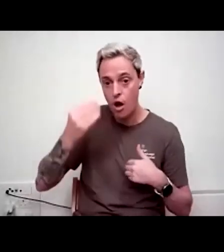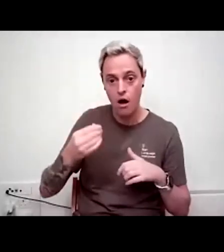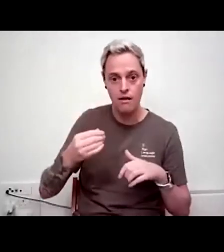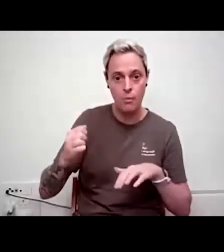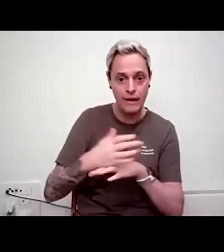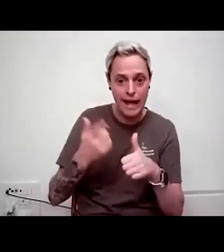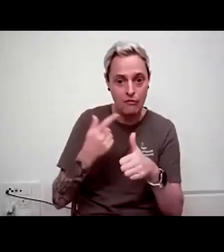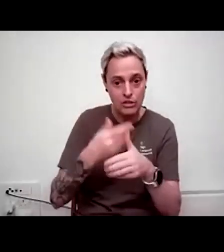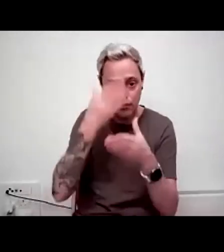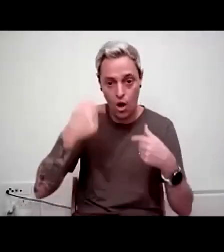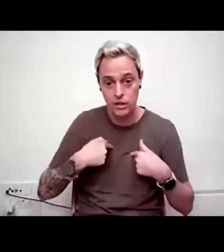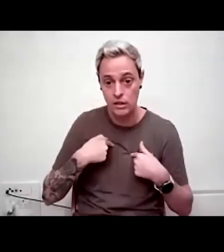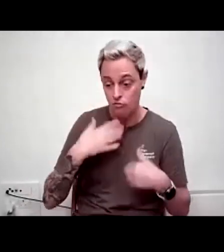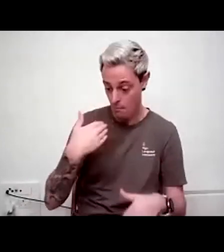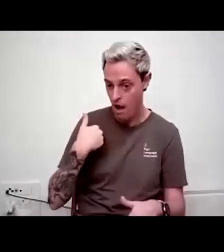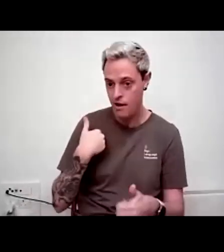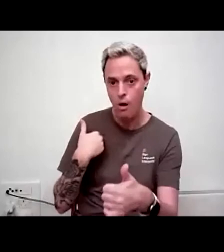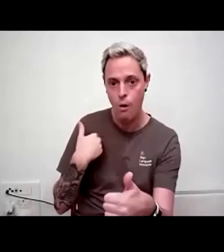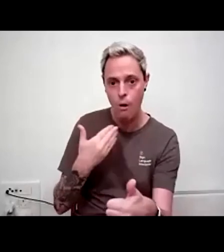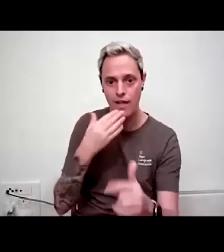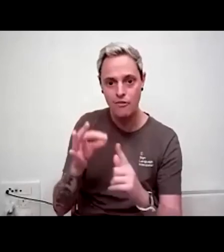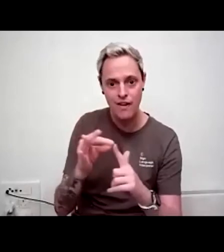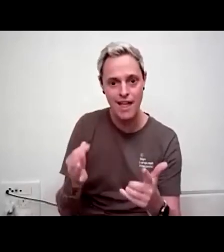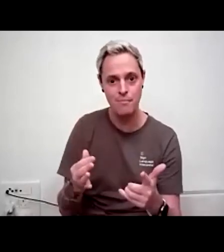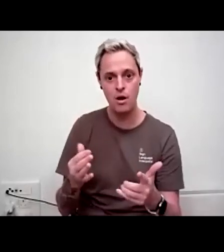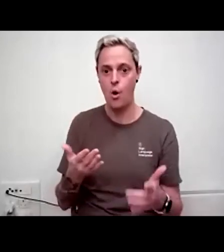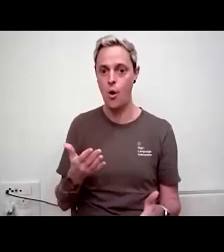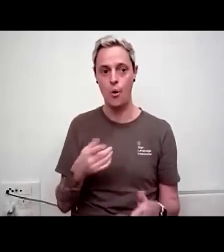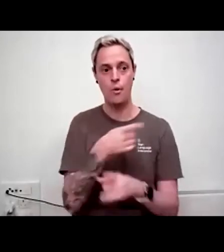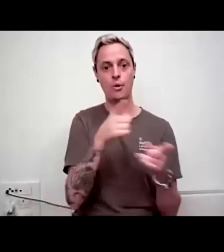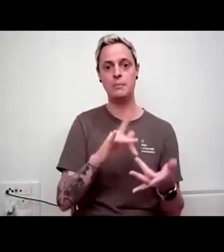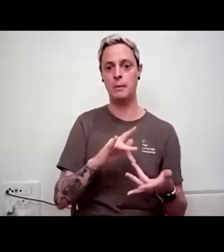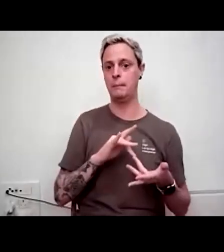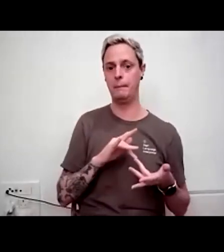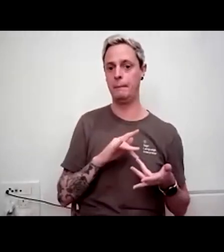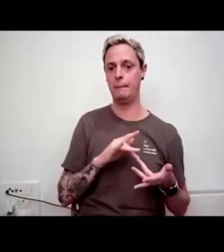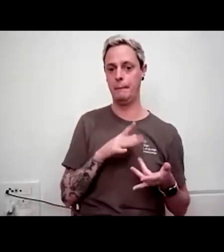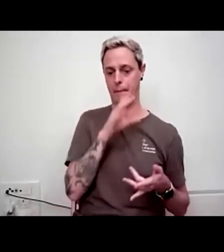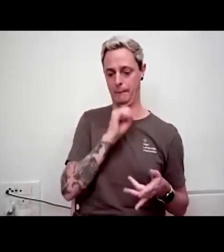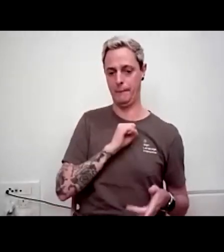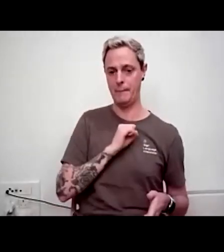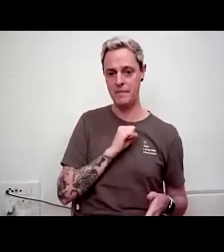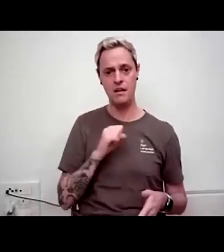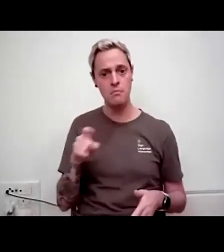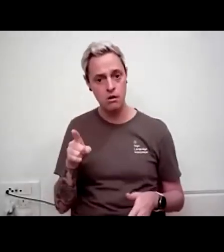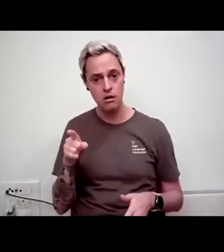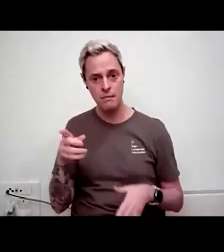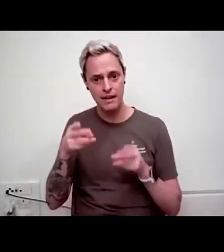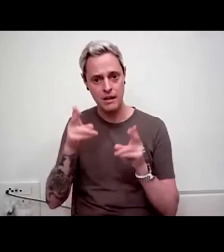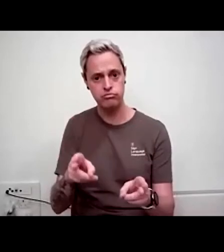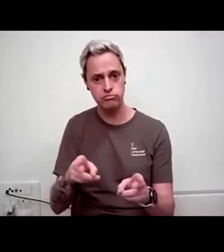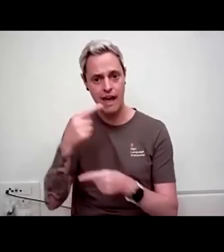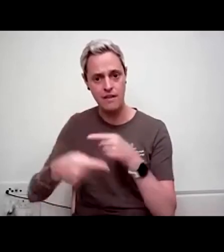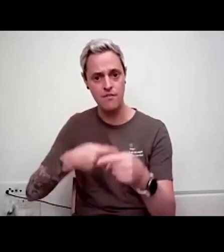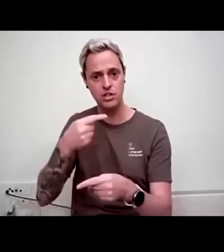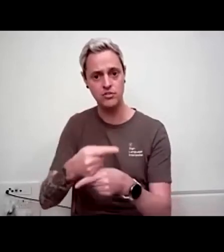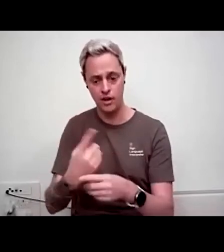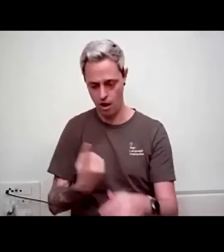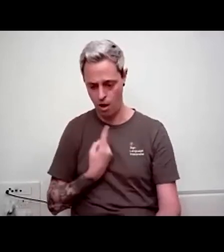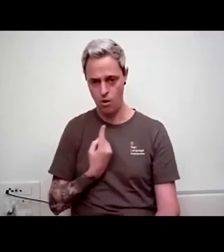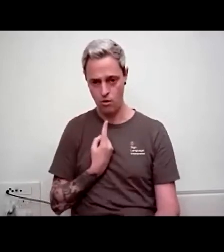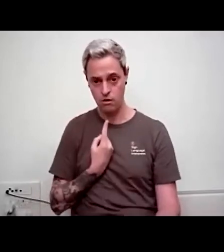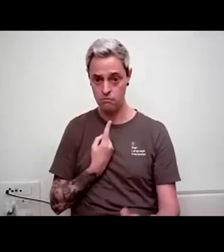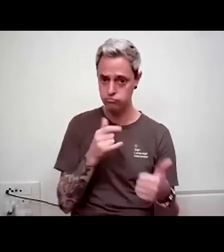Or that others were too polite to speak of the dead, and so they were suffering the anniversary of a bereavement in loneliness.